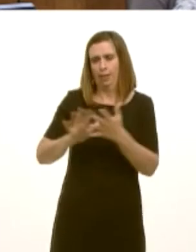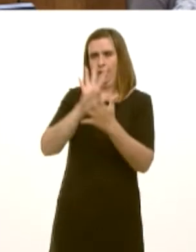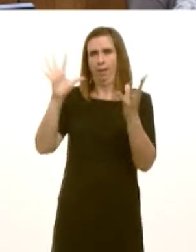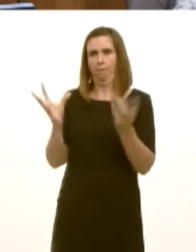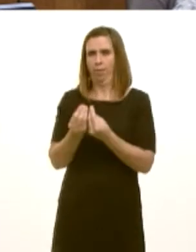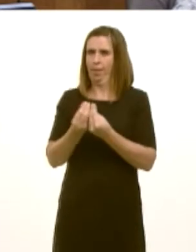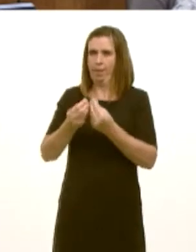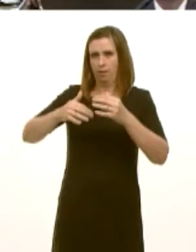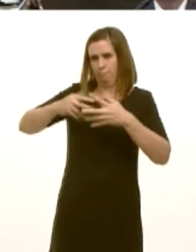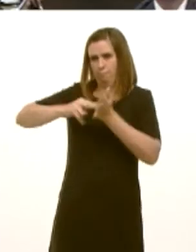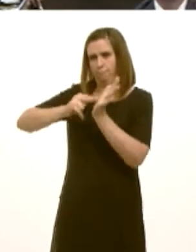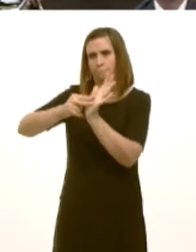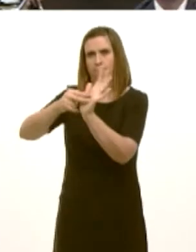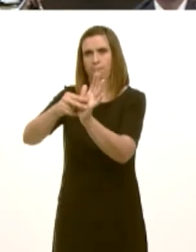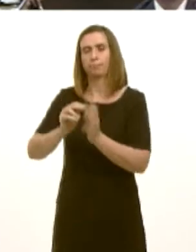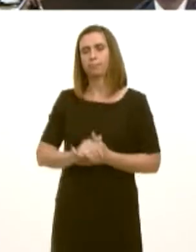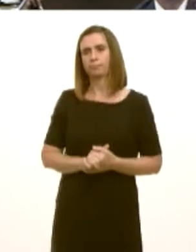that project forward.